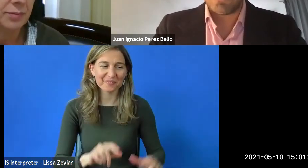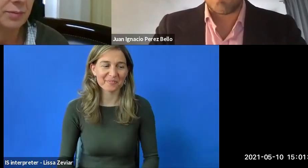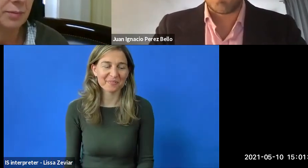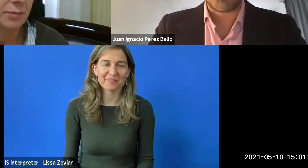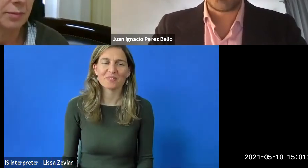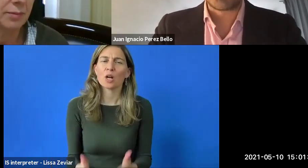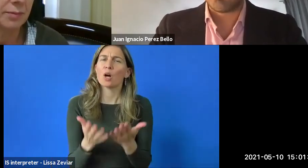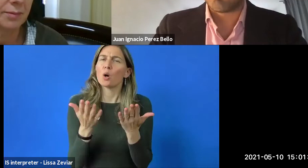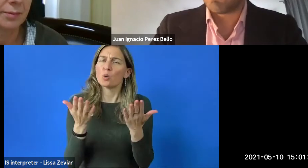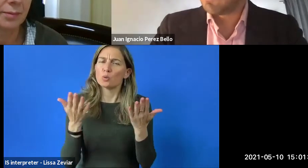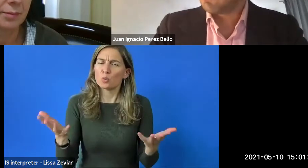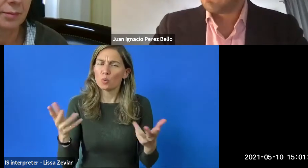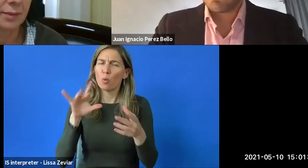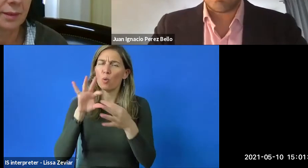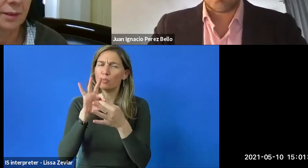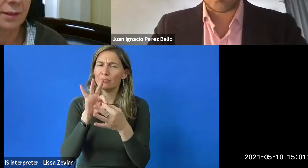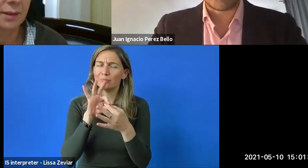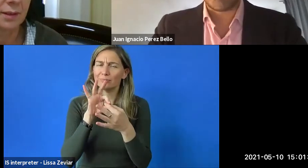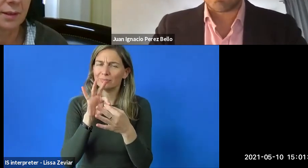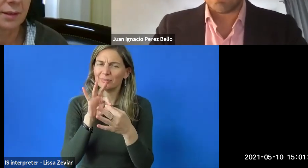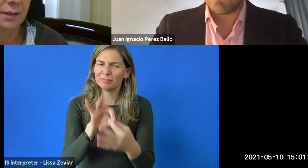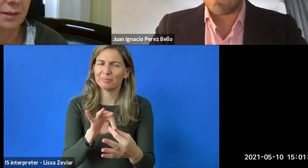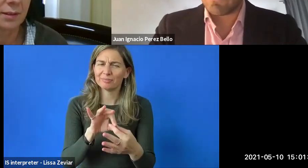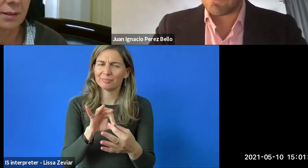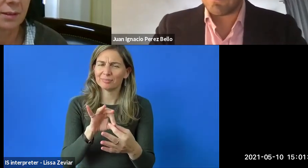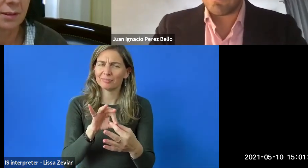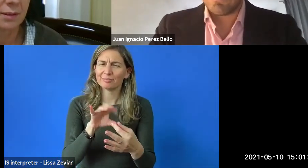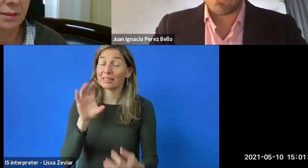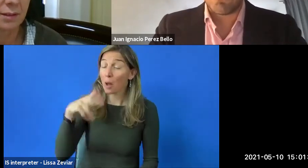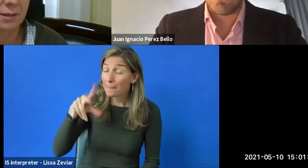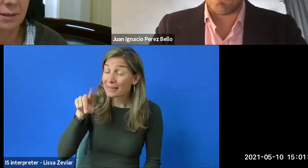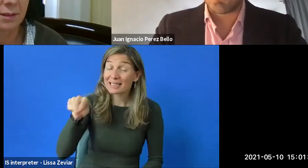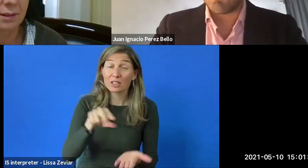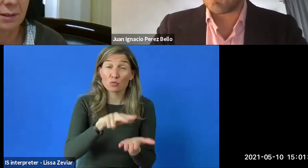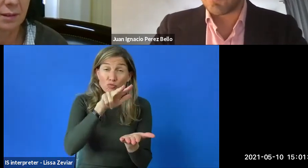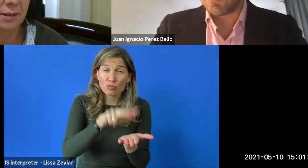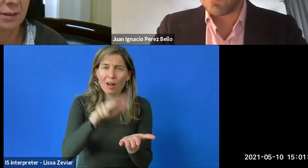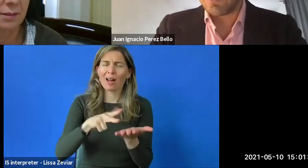with a big picture of ratifications of the optional protocol of the CRPD